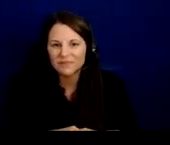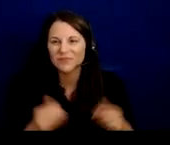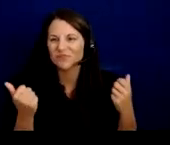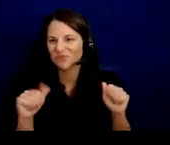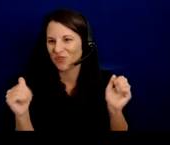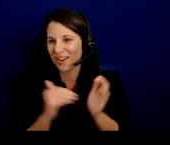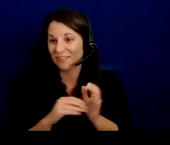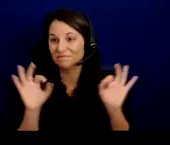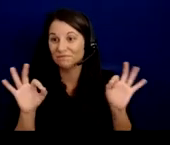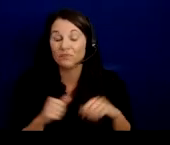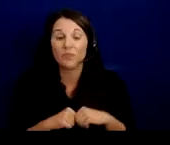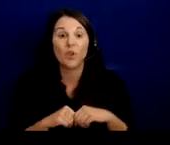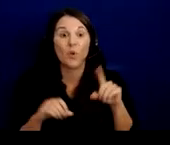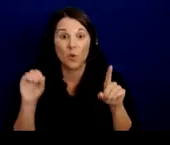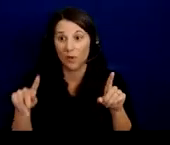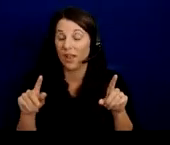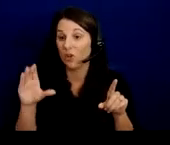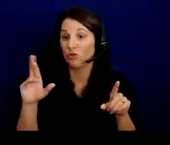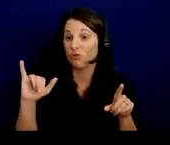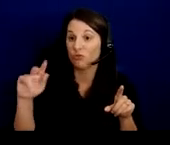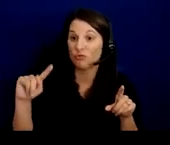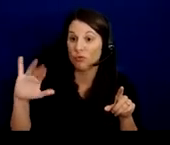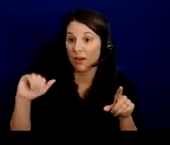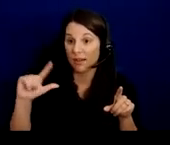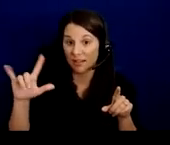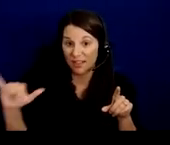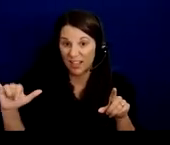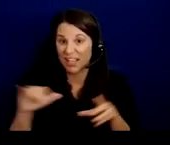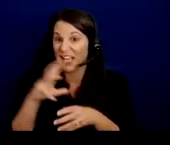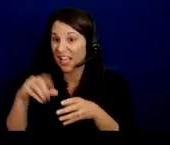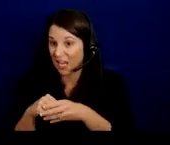Critically engaged, civic learning, modernizing the service learning model. My name is Nick Hernandez.